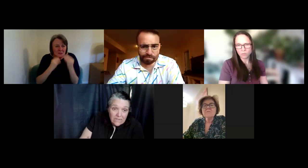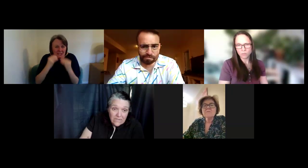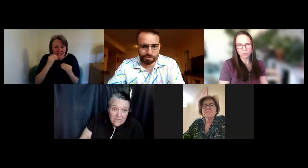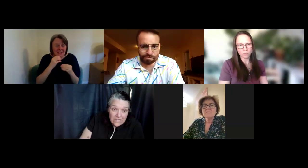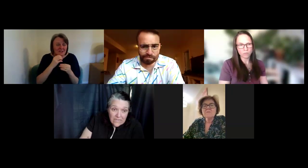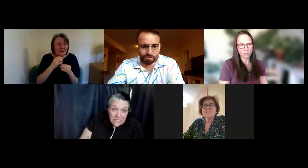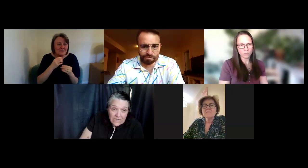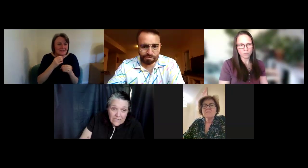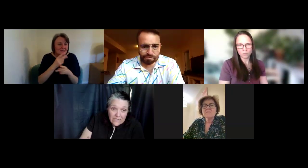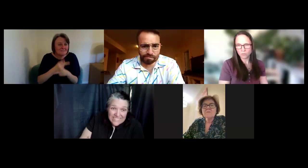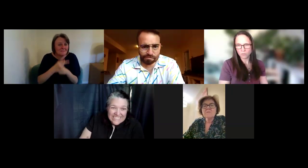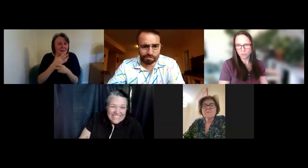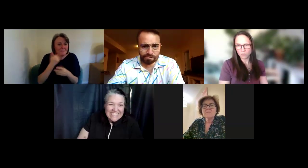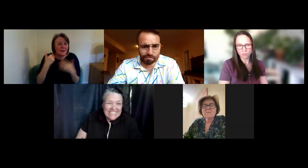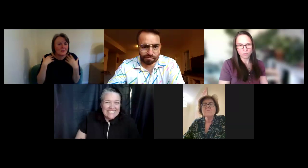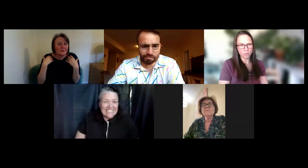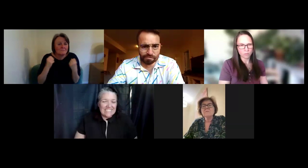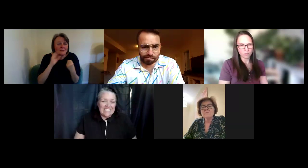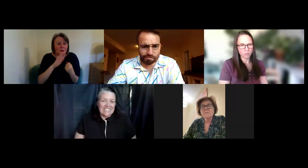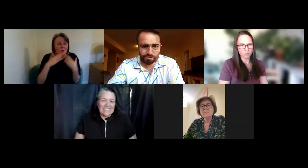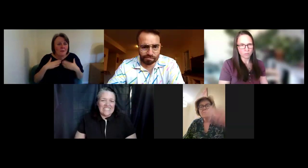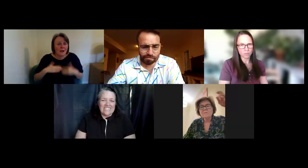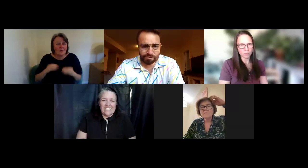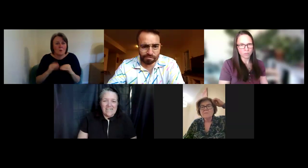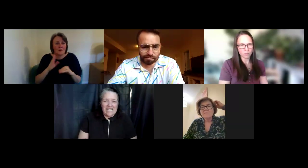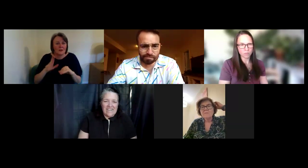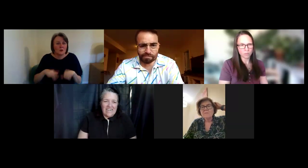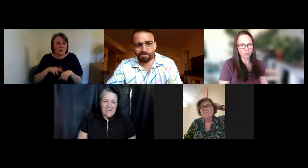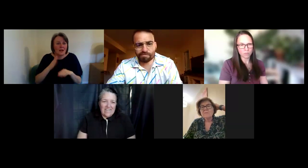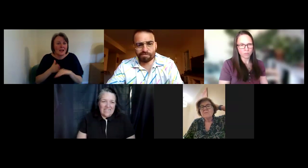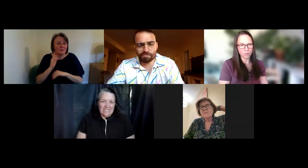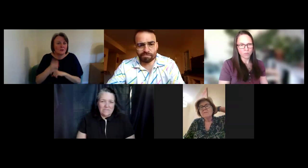have take better care of your body more than normal after donating the kidney?